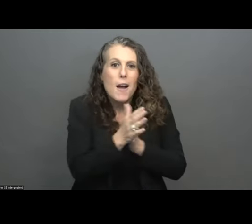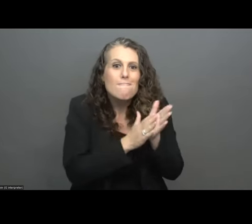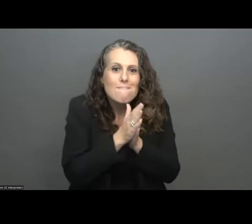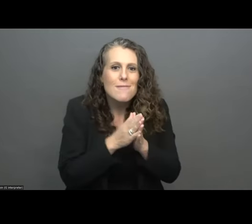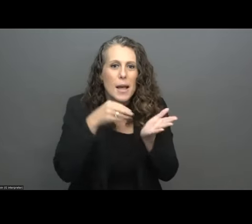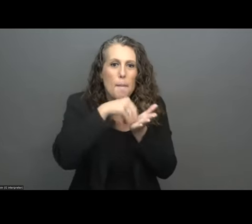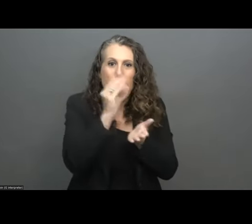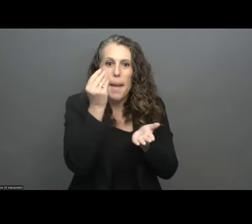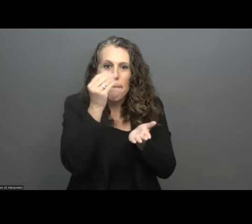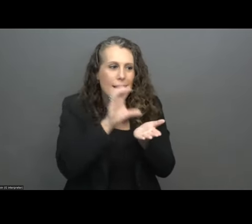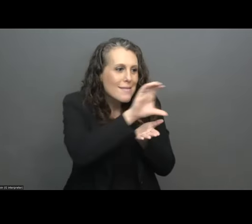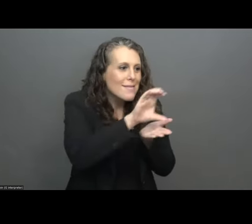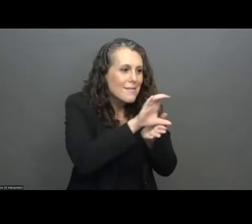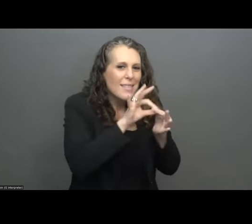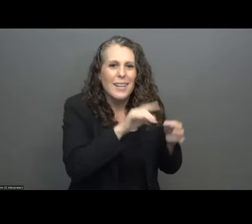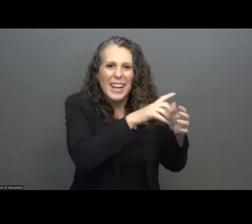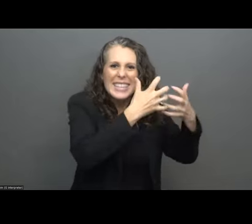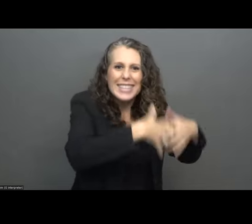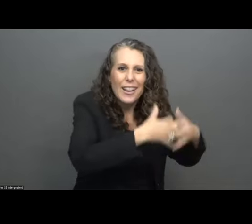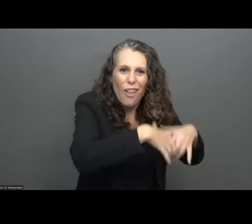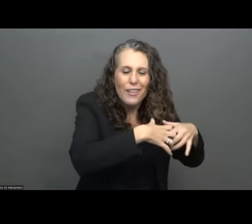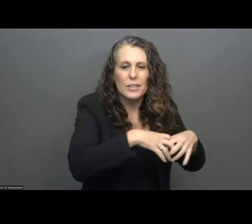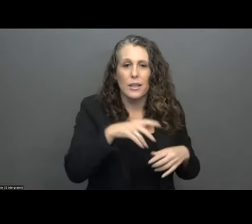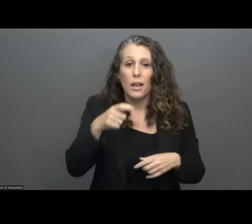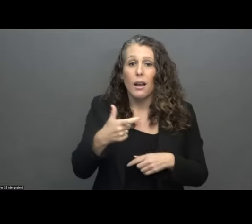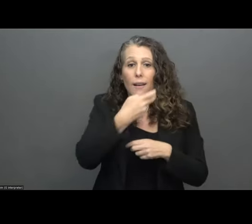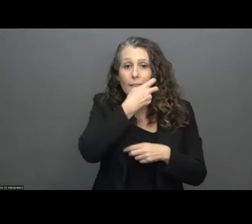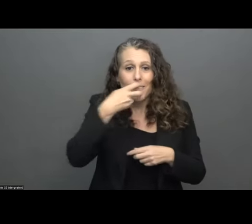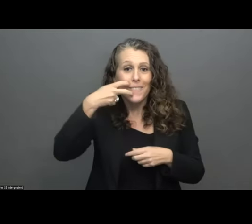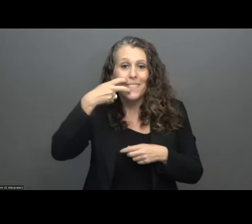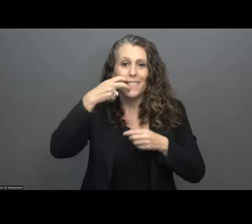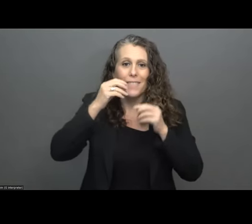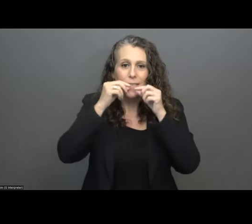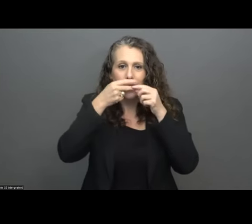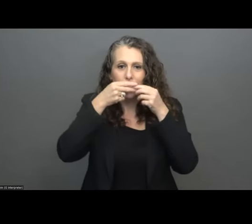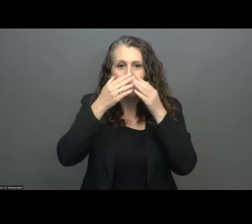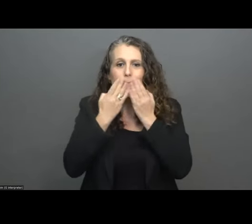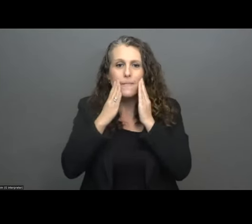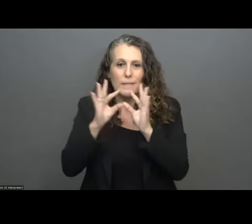aside, actresses is really genuinely committed to disability inclusion, it's my pleasure